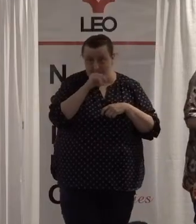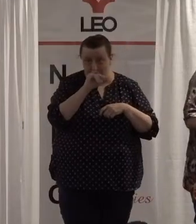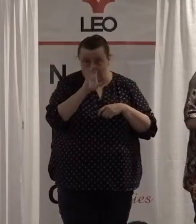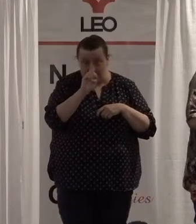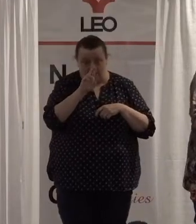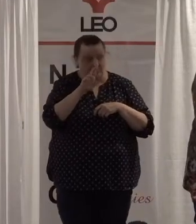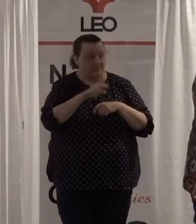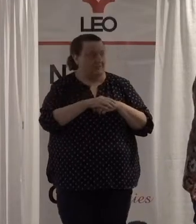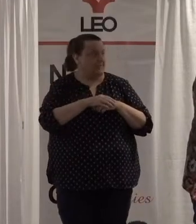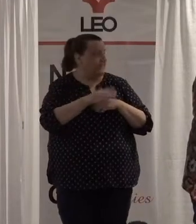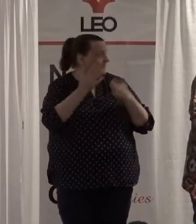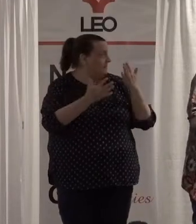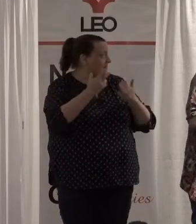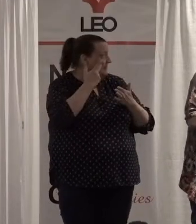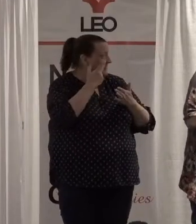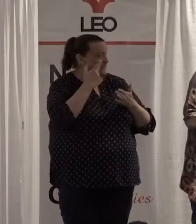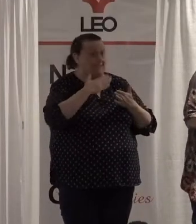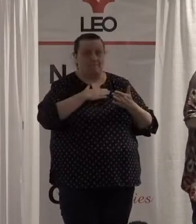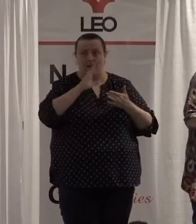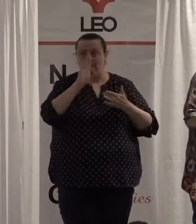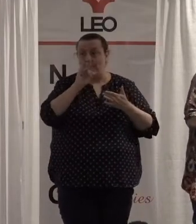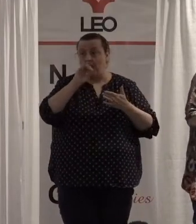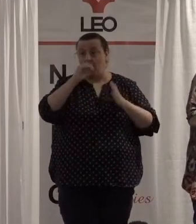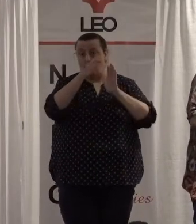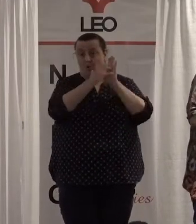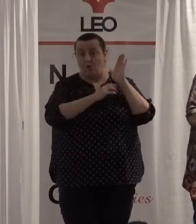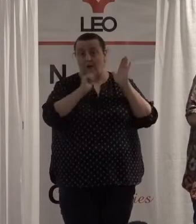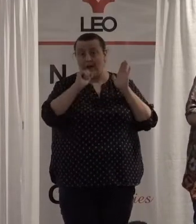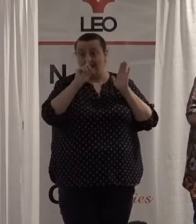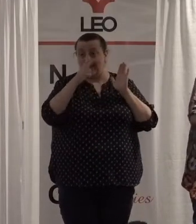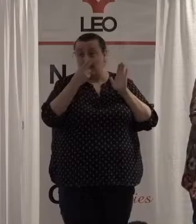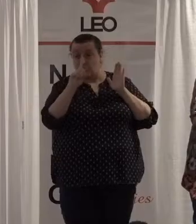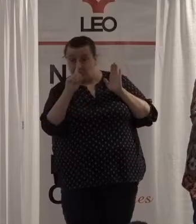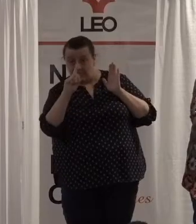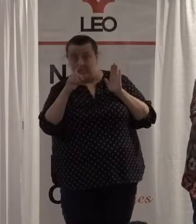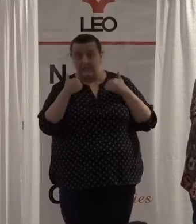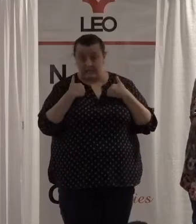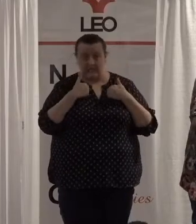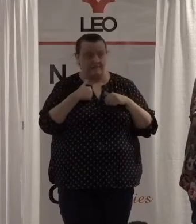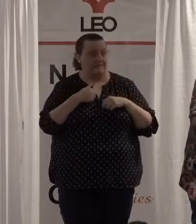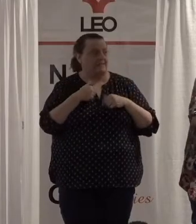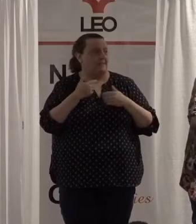YOU MAY HAVE SEEN IN MY BIO I HAVE ADHD AND YOU MAY UNDERSTAND STRUGGLES WITH TIME MANAGEMENT